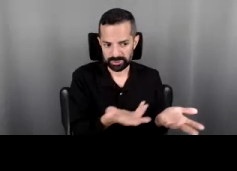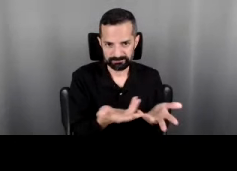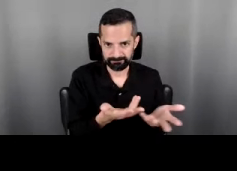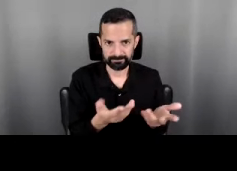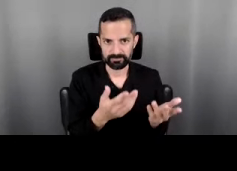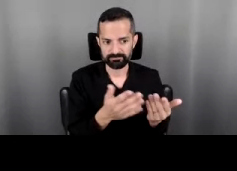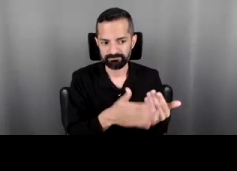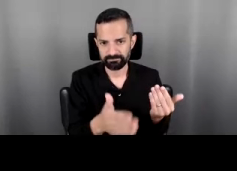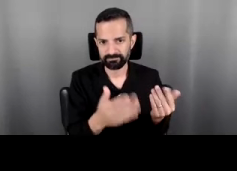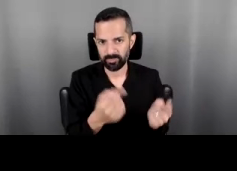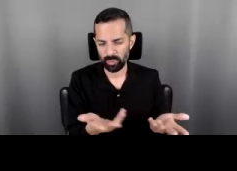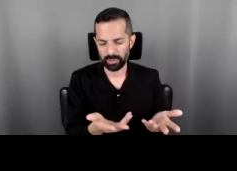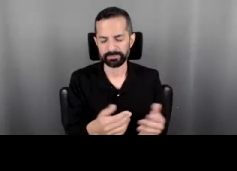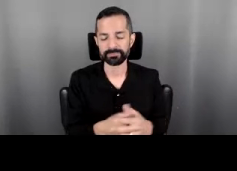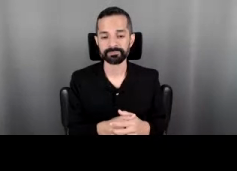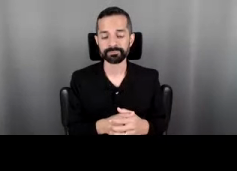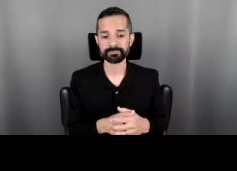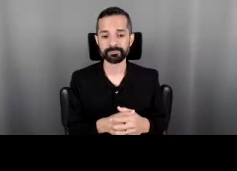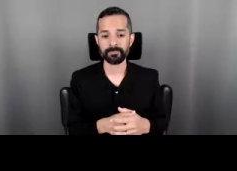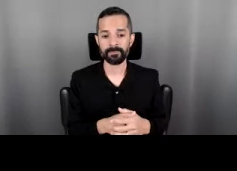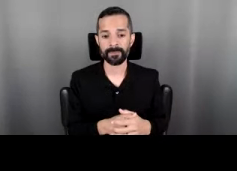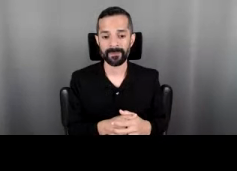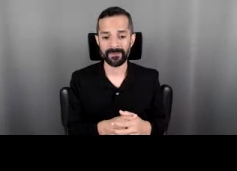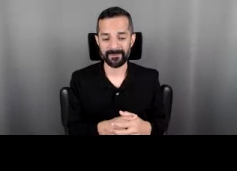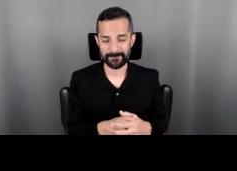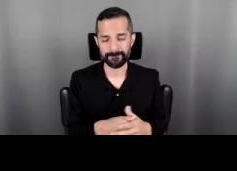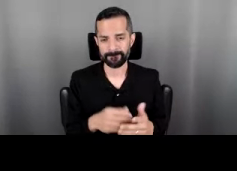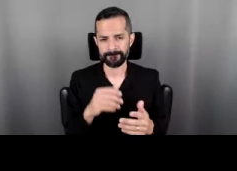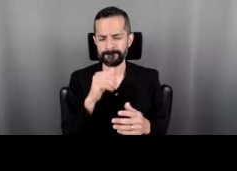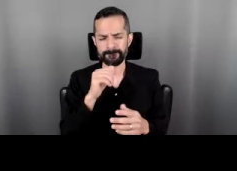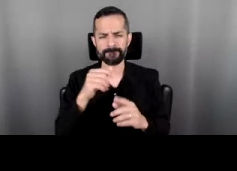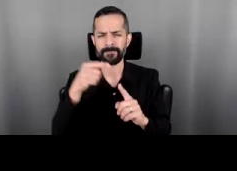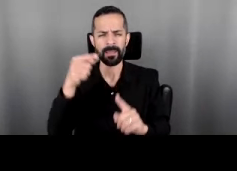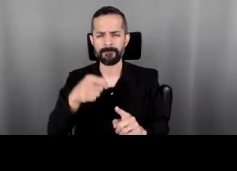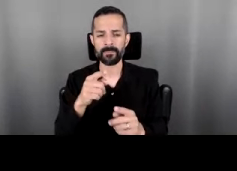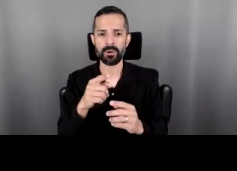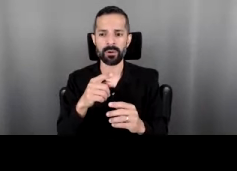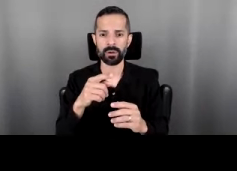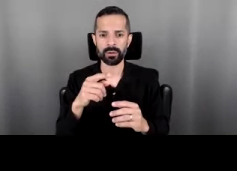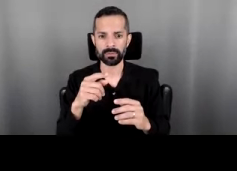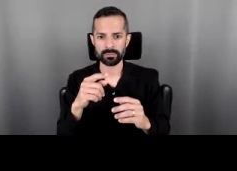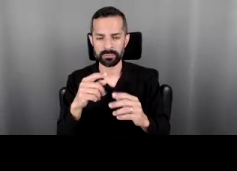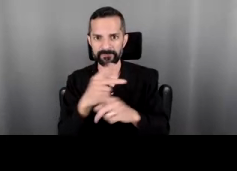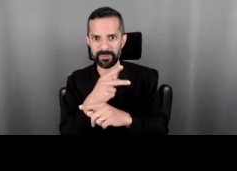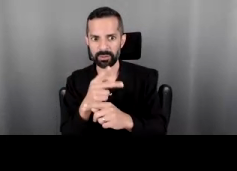to being able to rank low, moderate, high. We're what we're trying to do with this rubric.